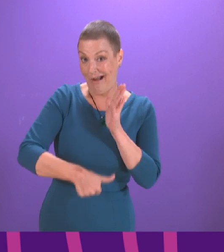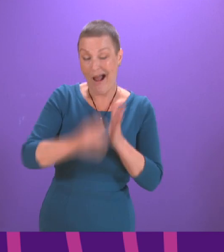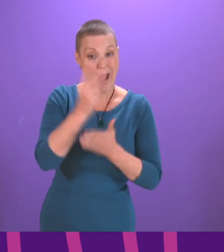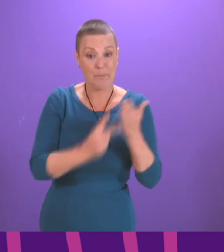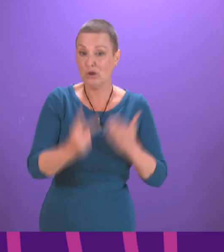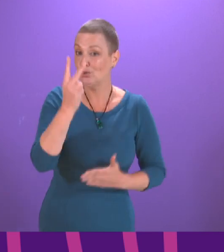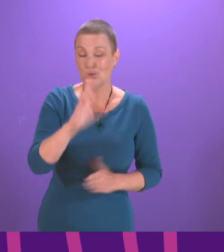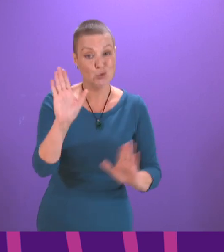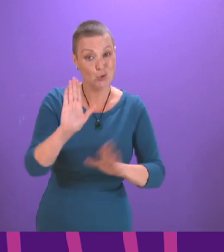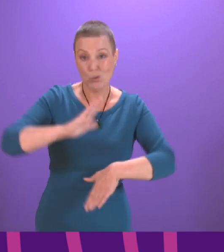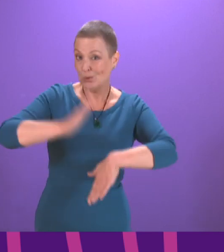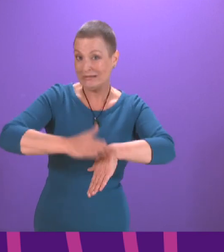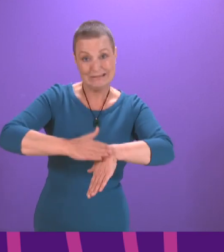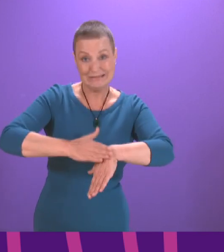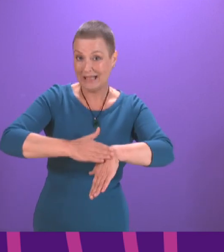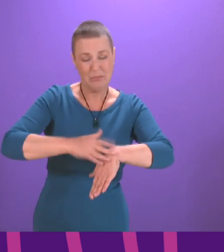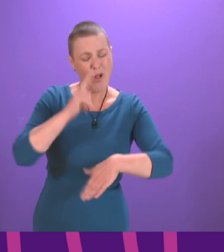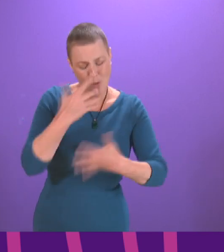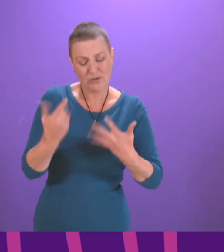is not a huge amount of time for turnaround, and there is a lot of business to get through.